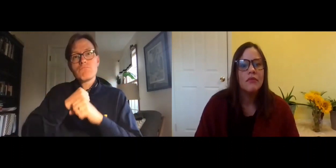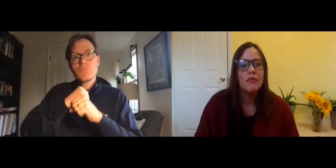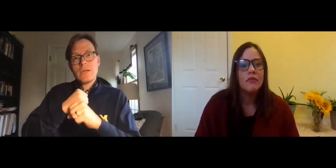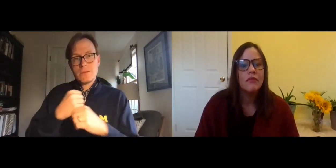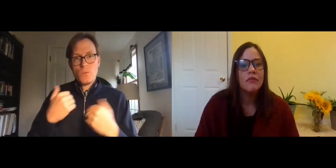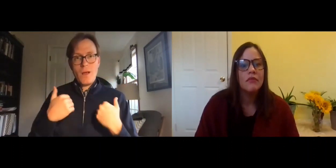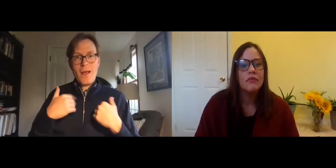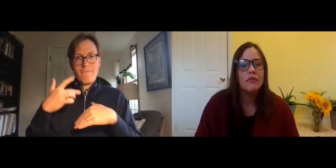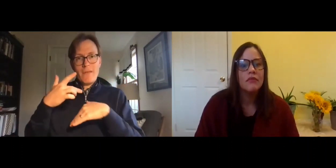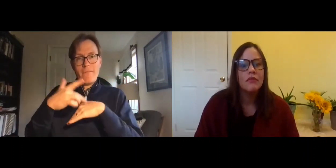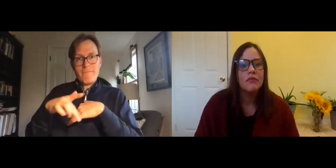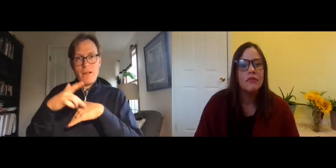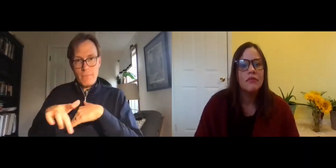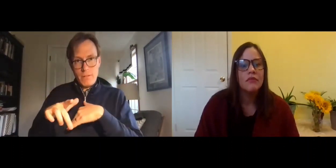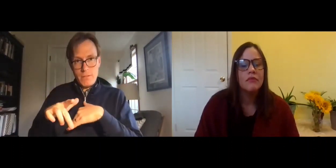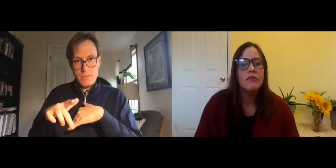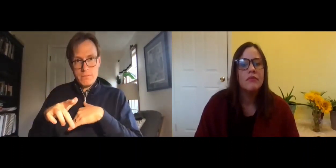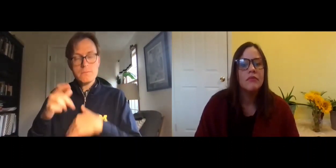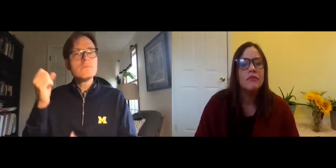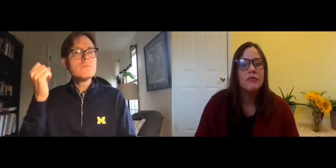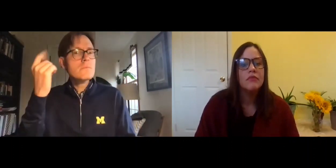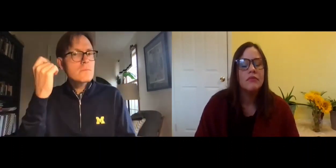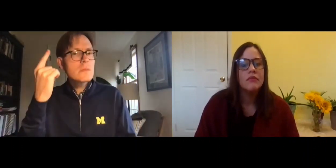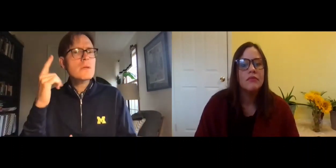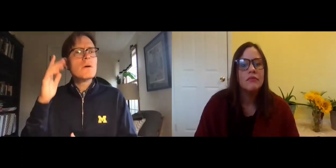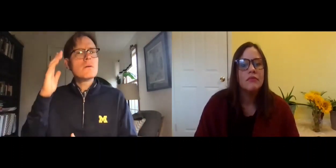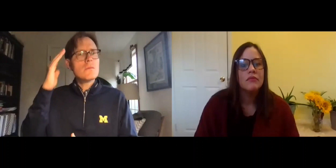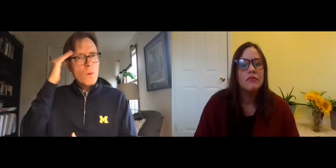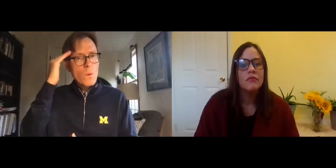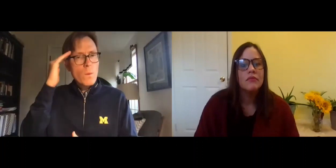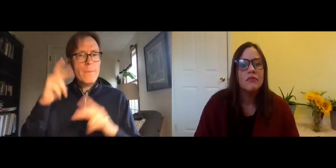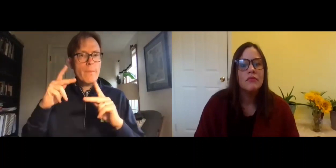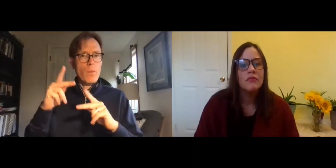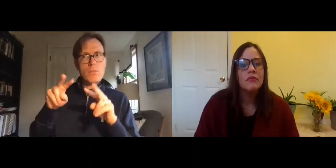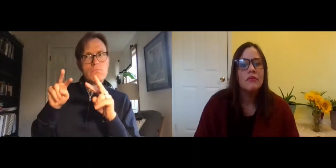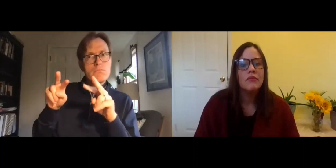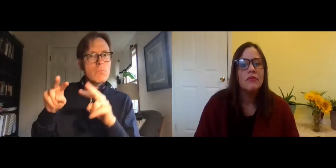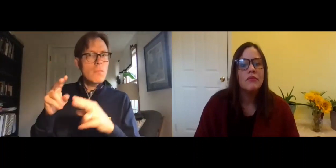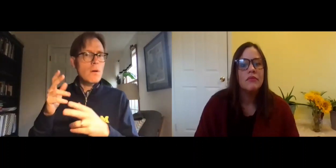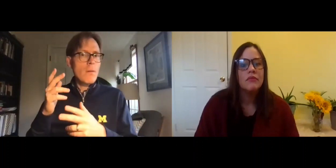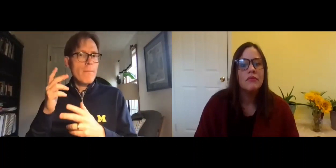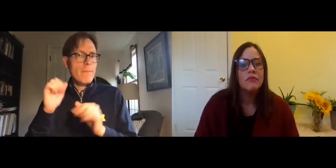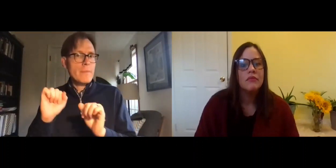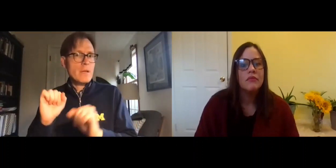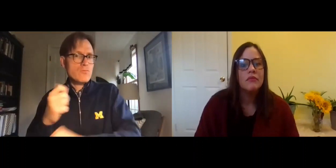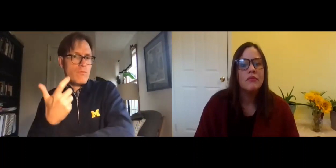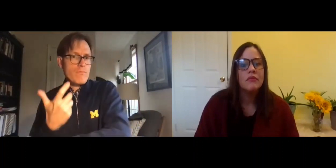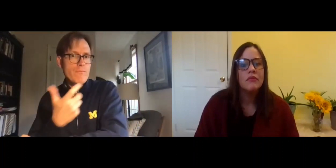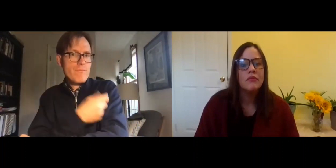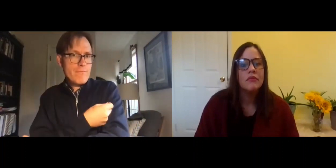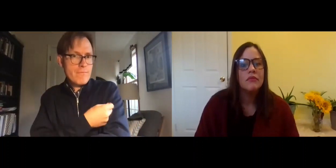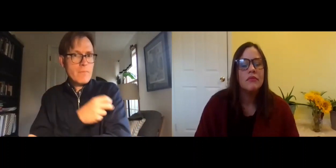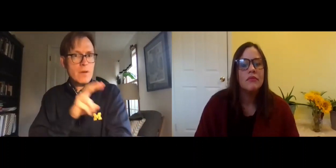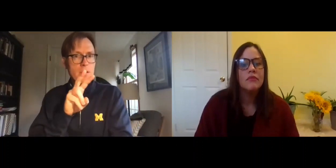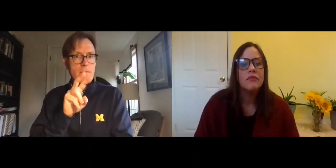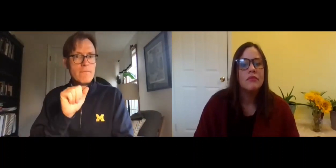And right now, masks are the best protection we have.